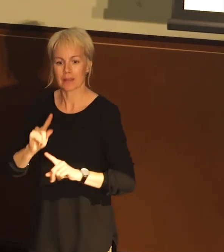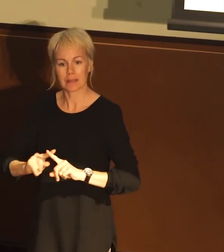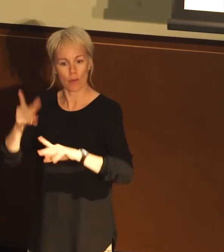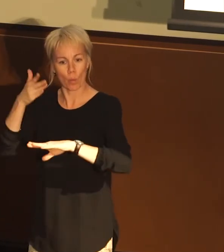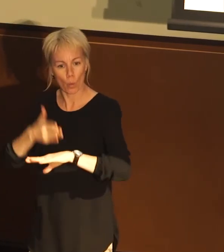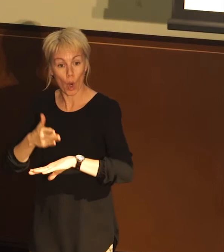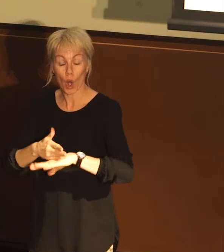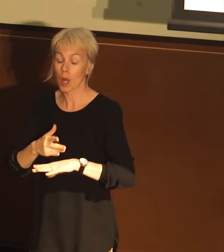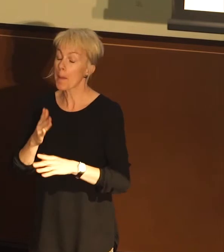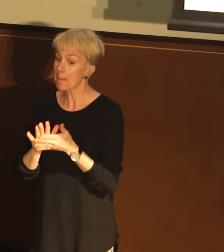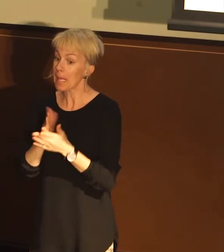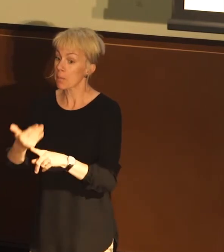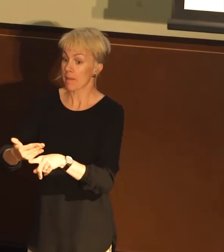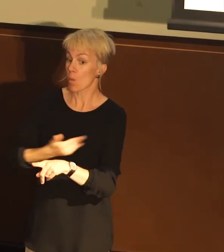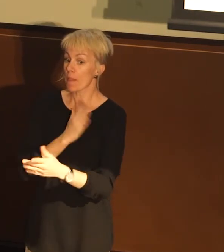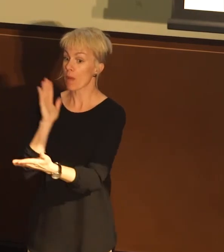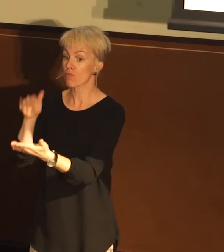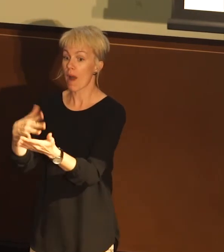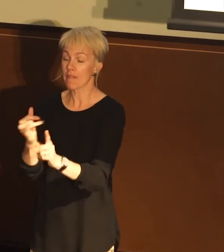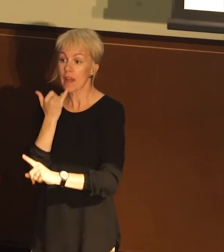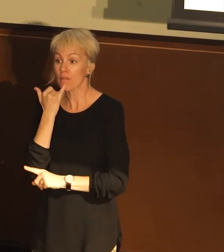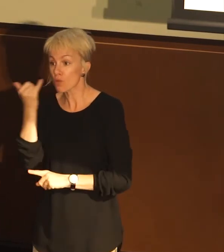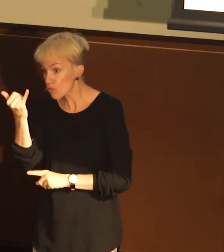and letting them know where they're gonna be, at what time, at what date et cetera.